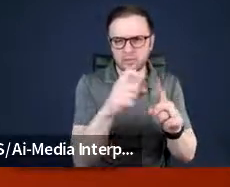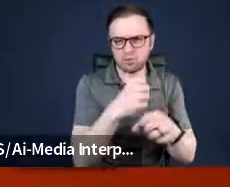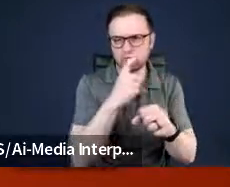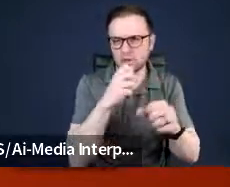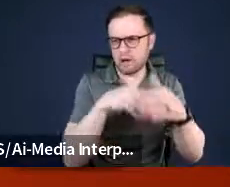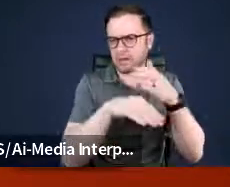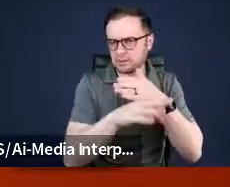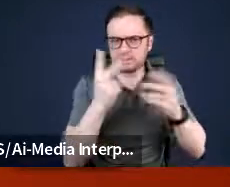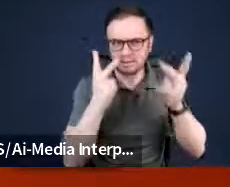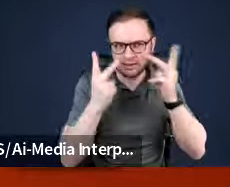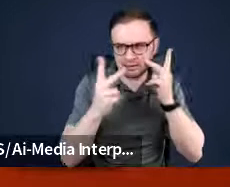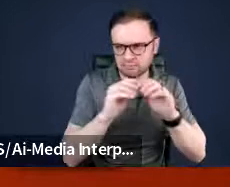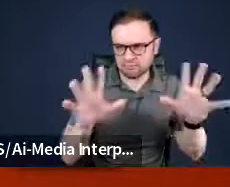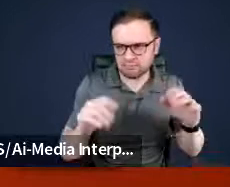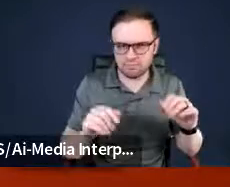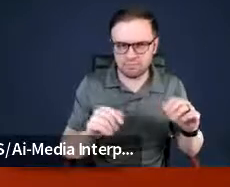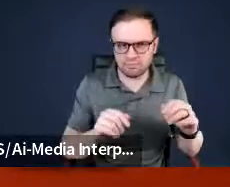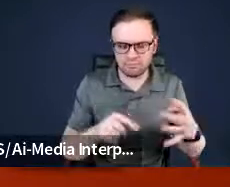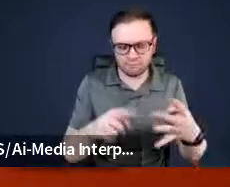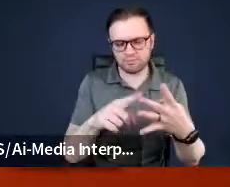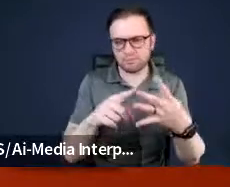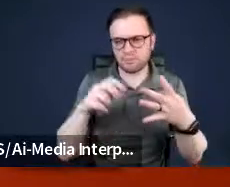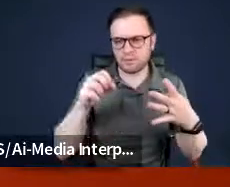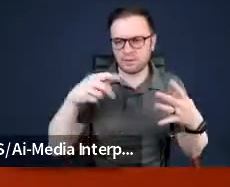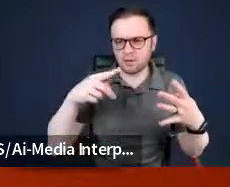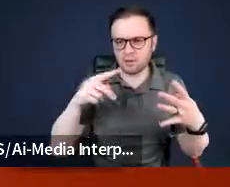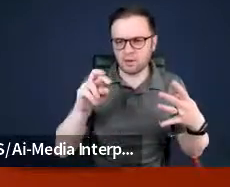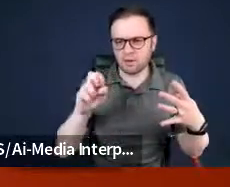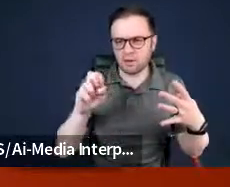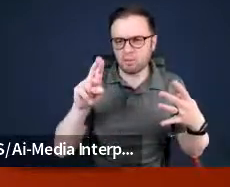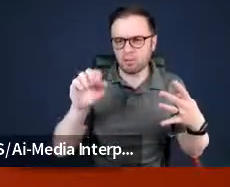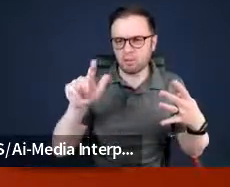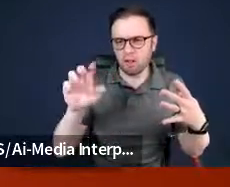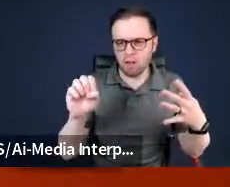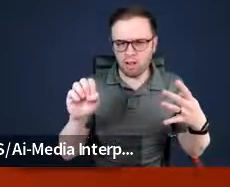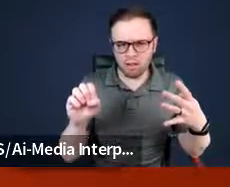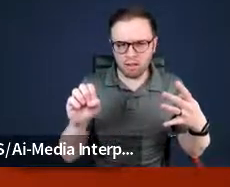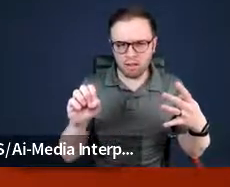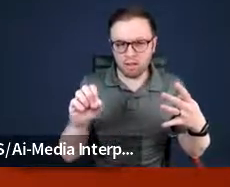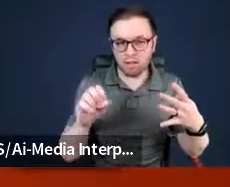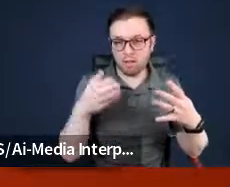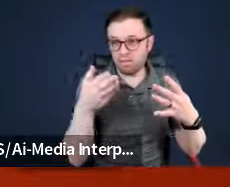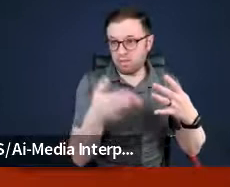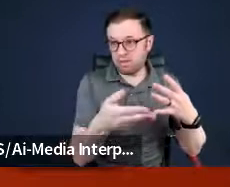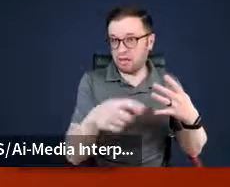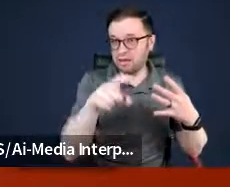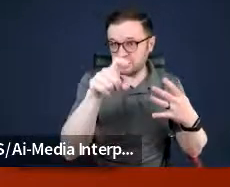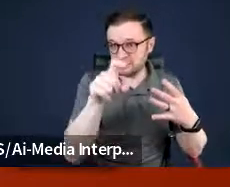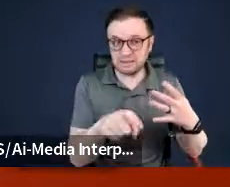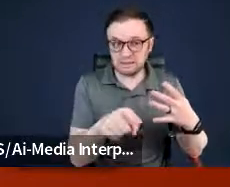in the text needs to be able to be accessed.